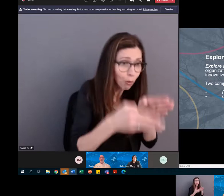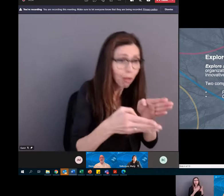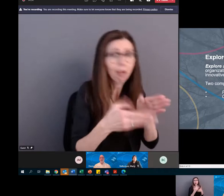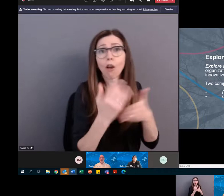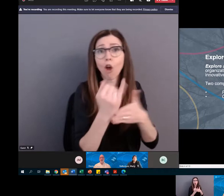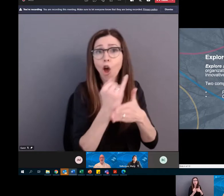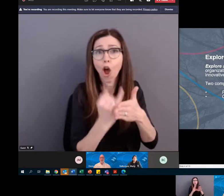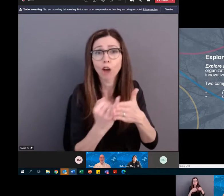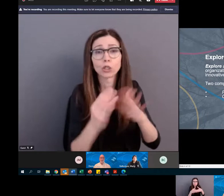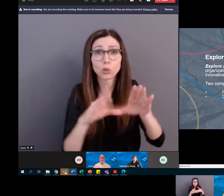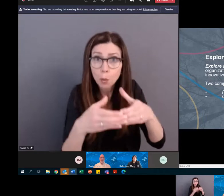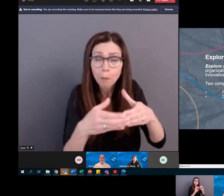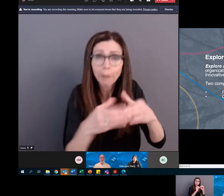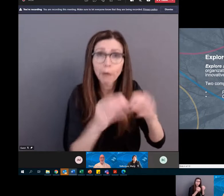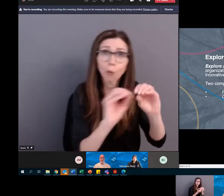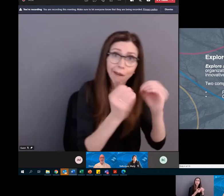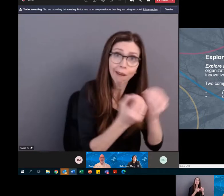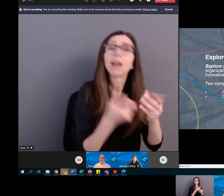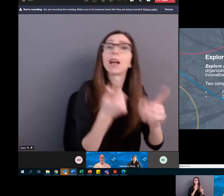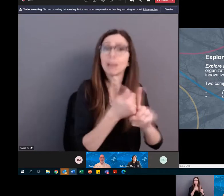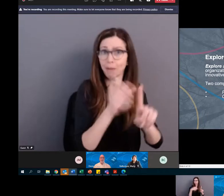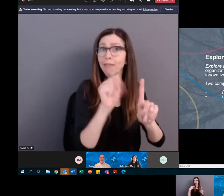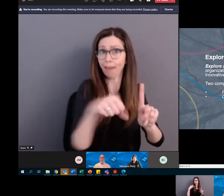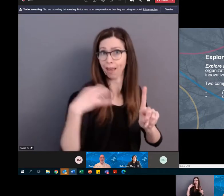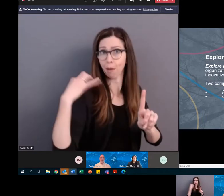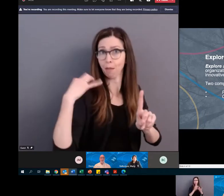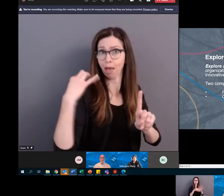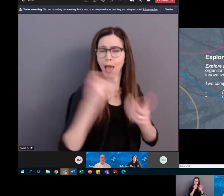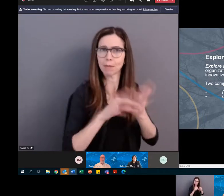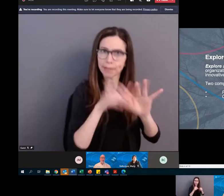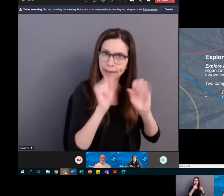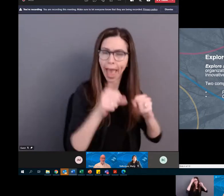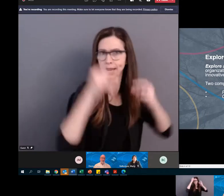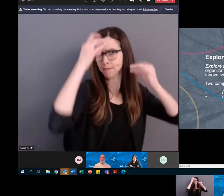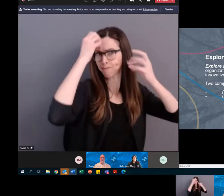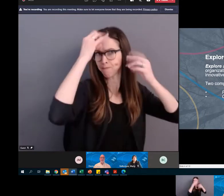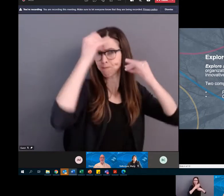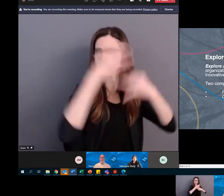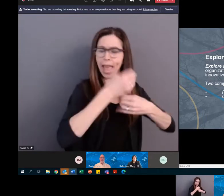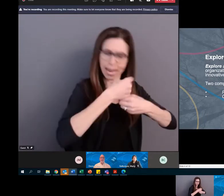can apply to develop and make creative work.